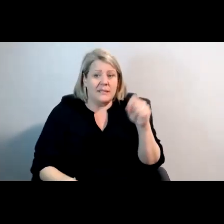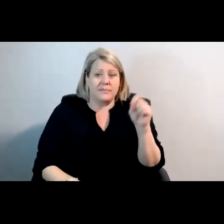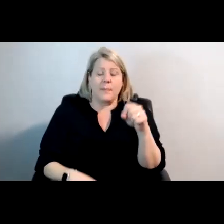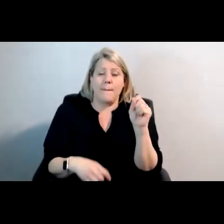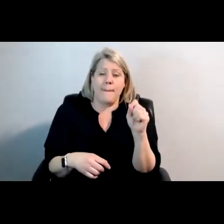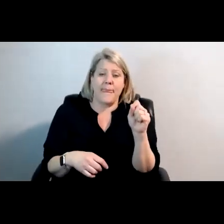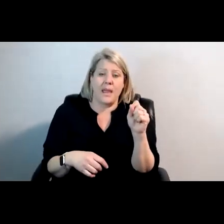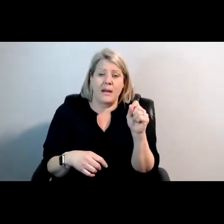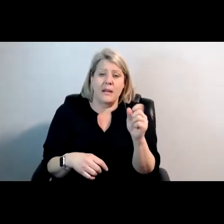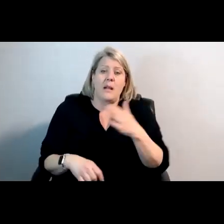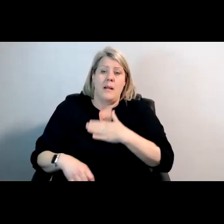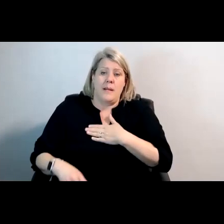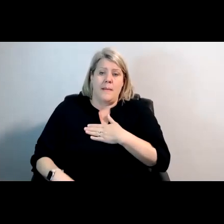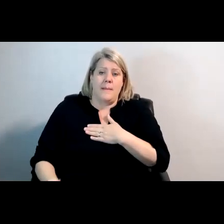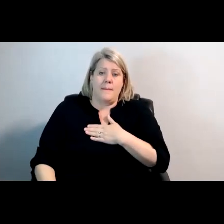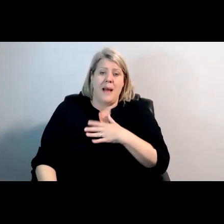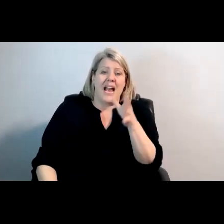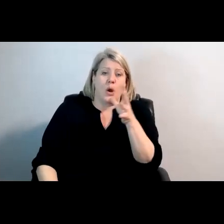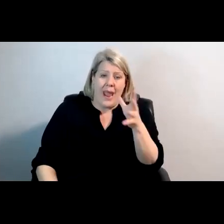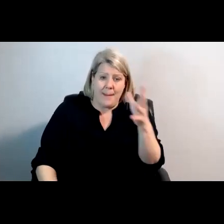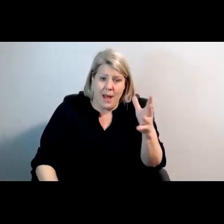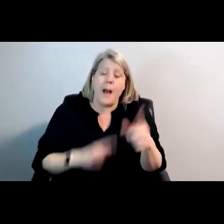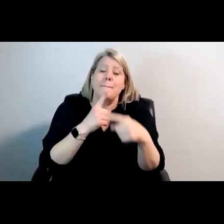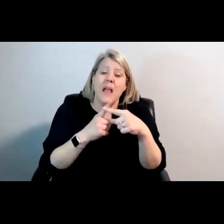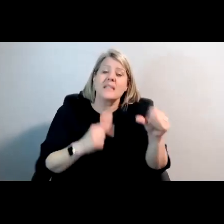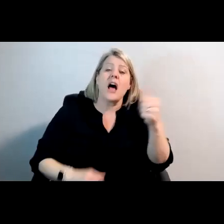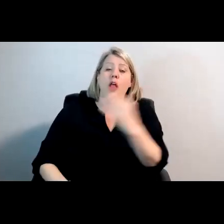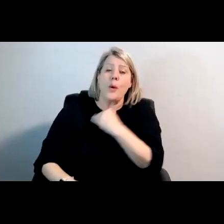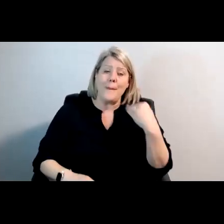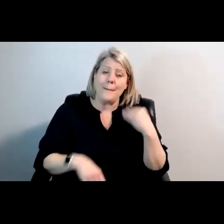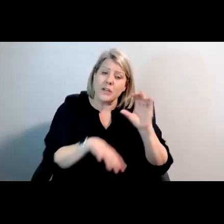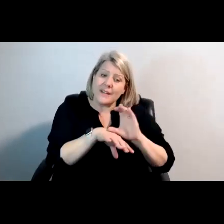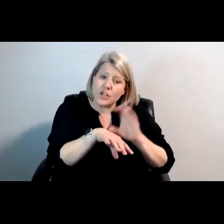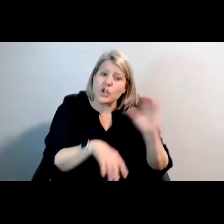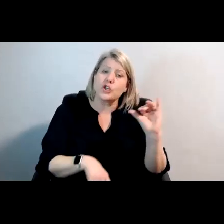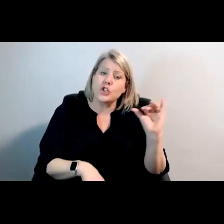My grandma's members for the church as well. [Tina] Oh, okay. Okay.